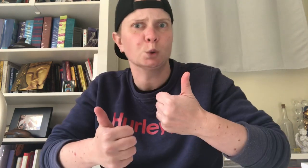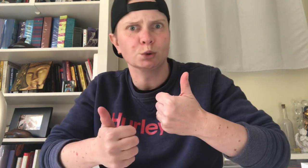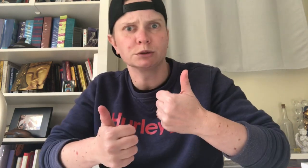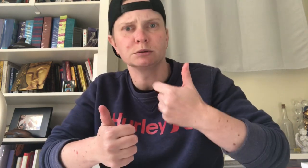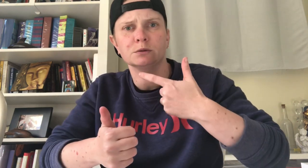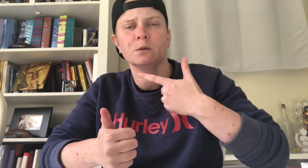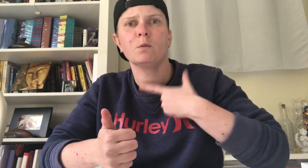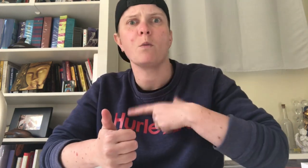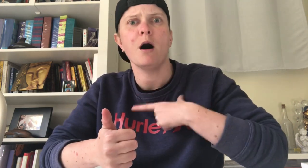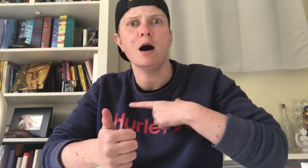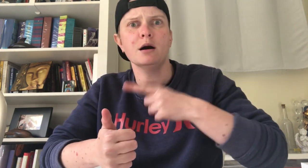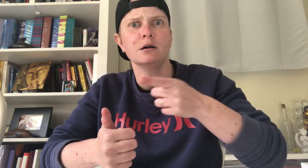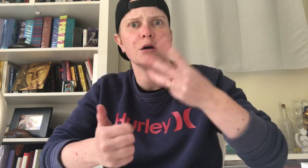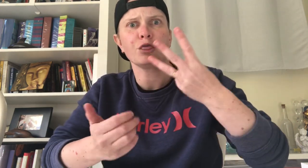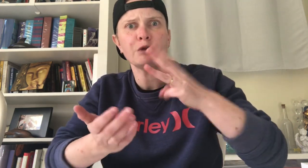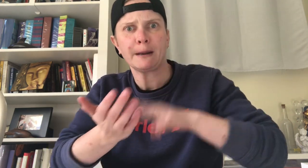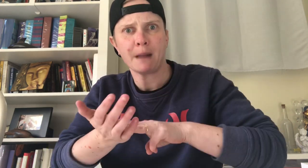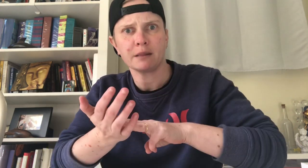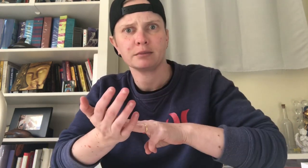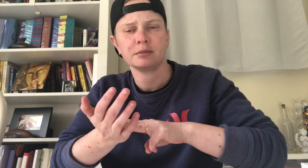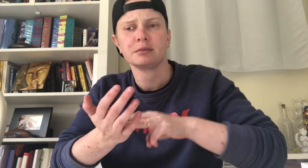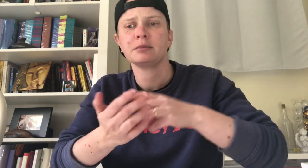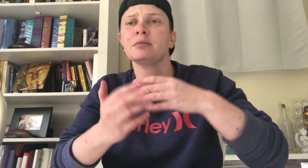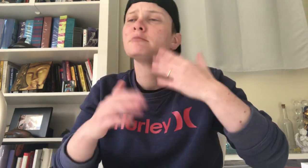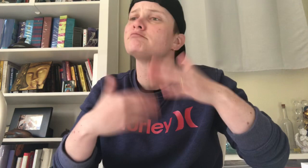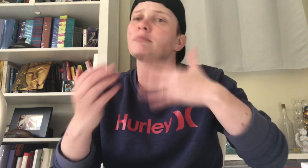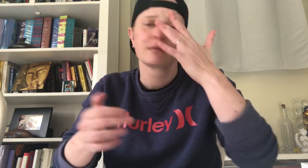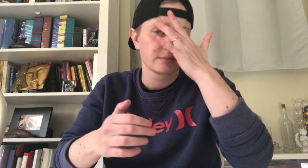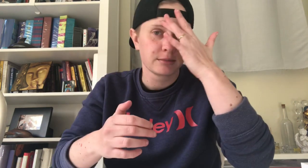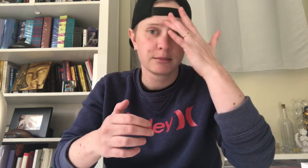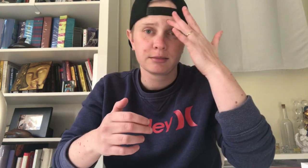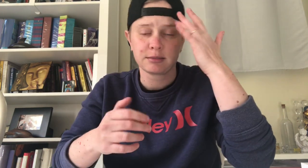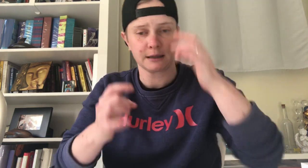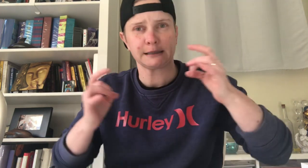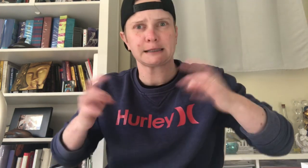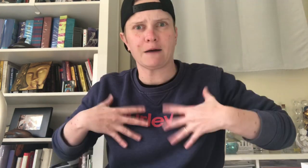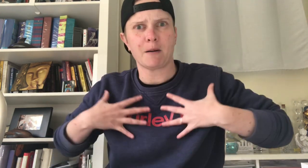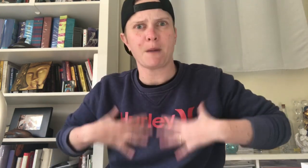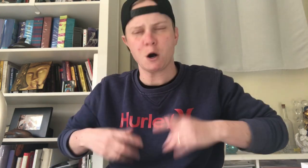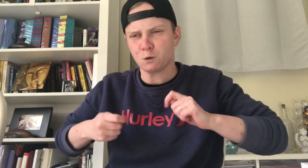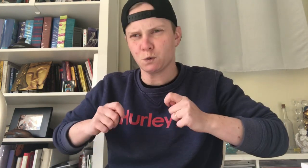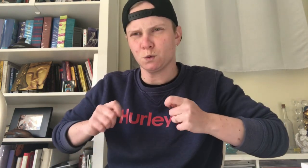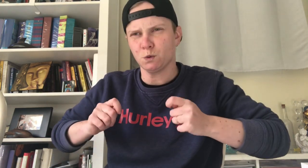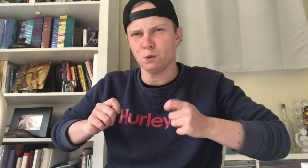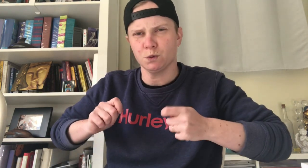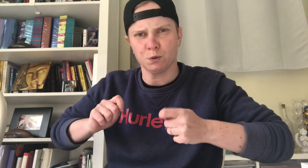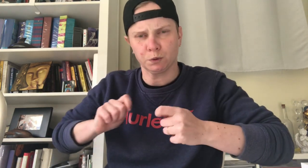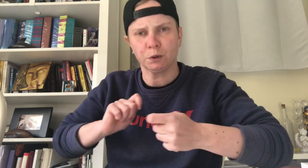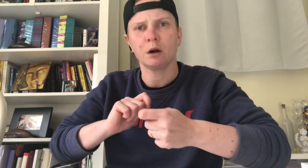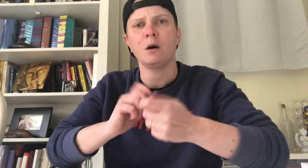because with the 3 months interval, it allows to give a slow building up without really thinking about it